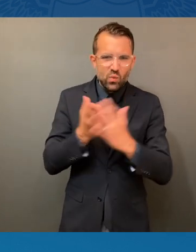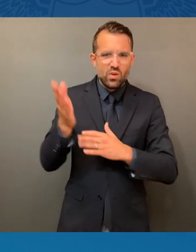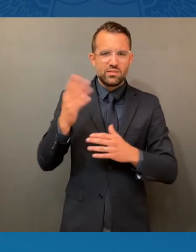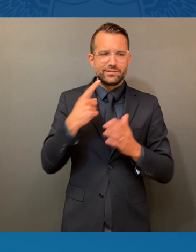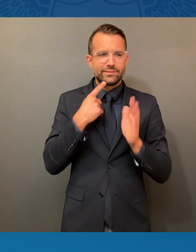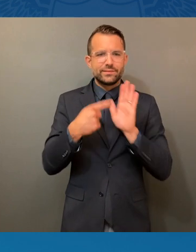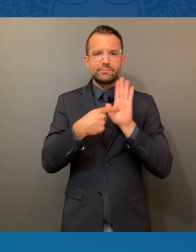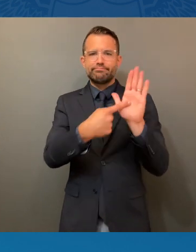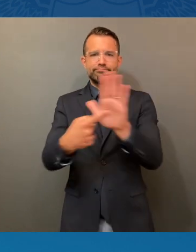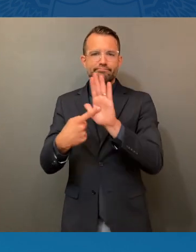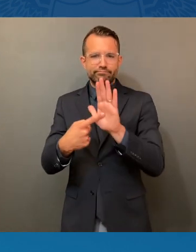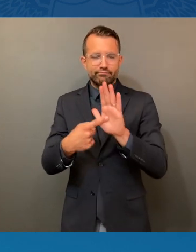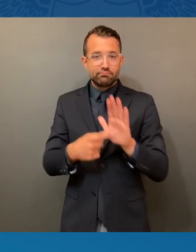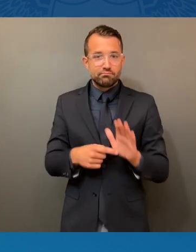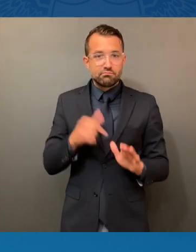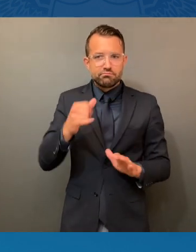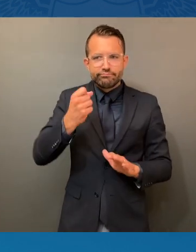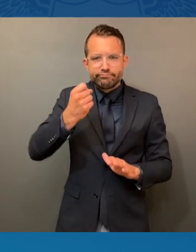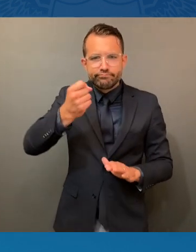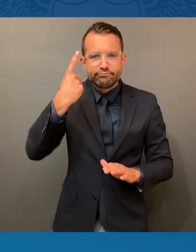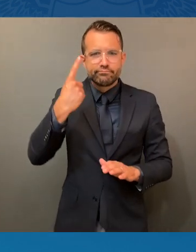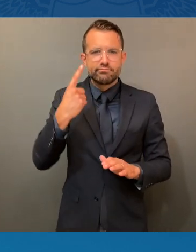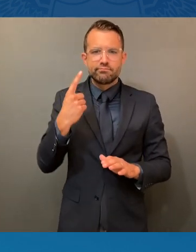that the promise of America is only made real